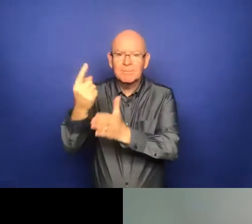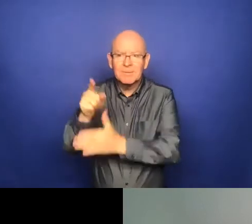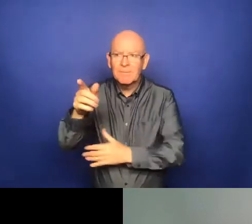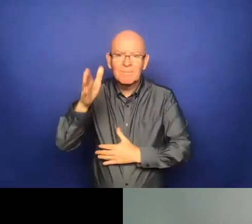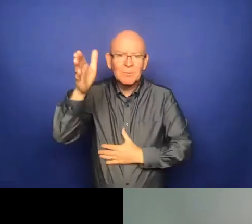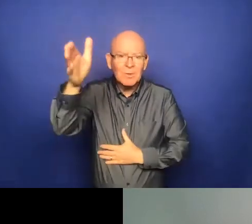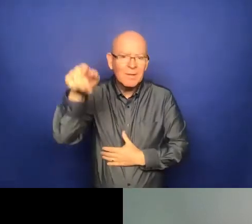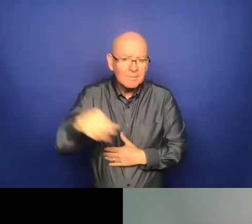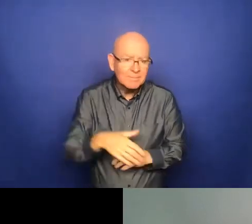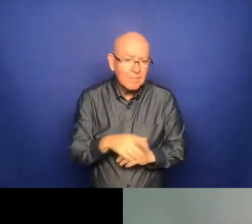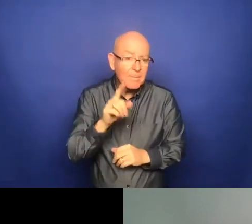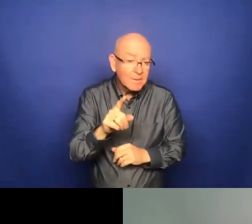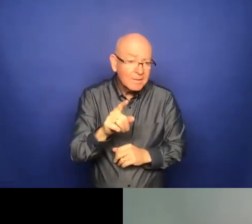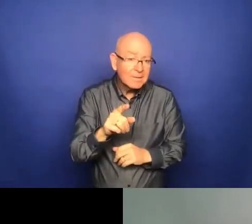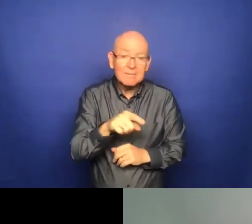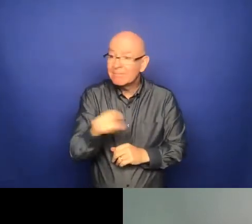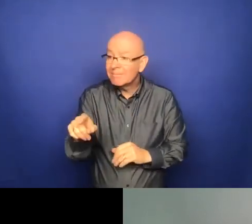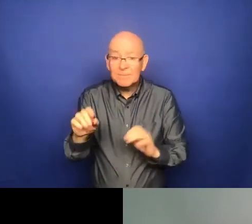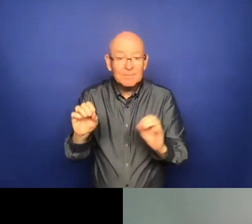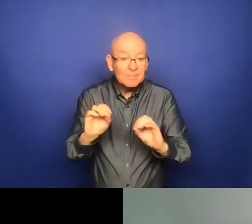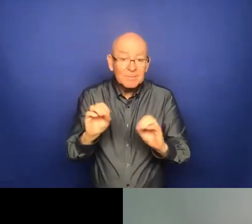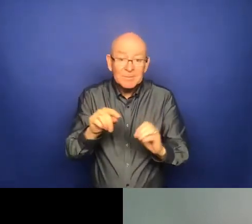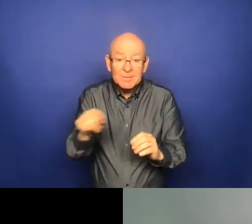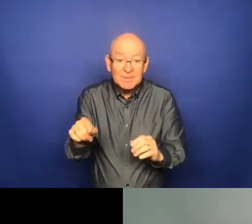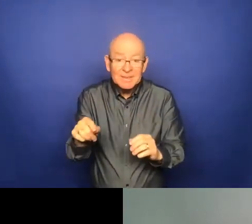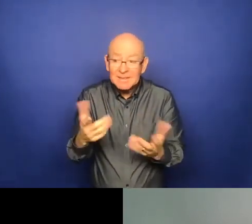these disasters, and particularly important where you have